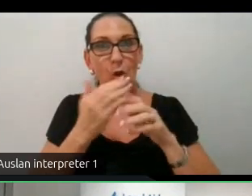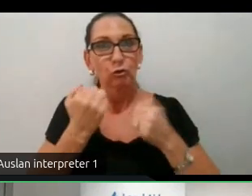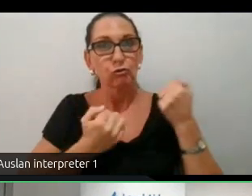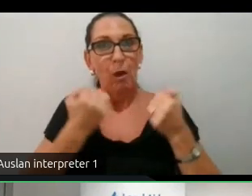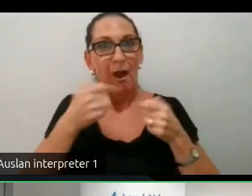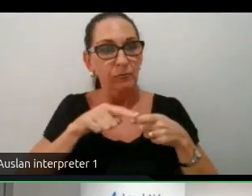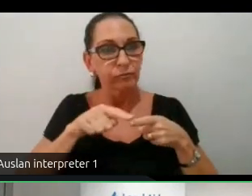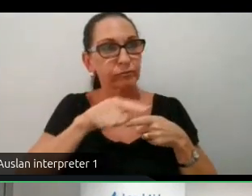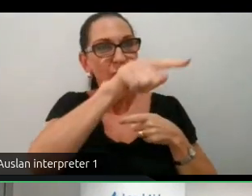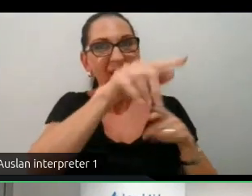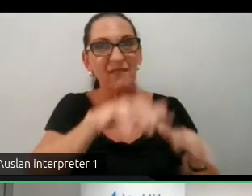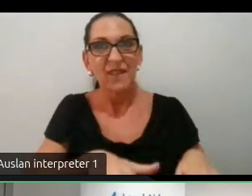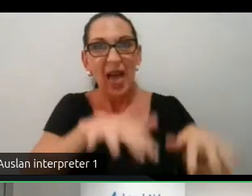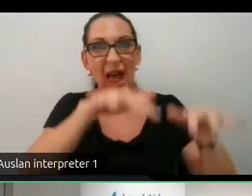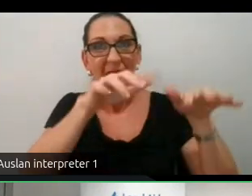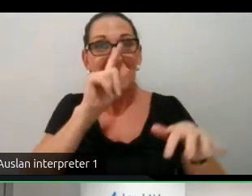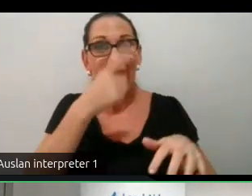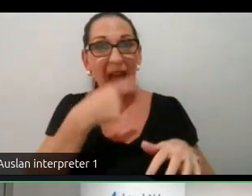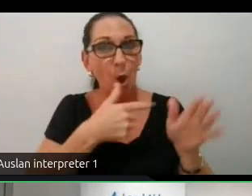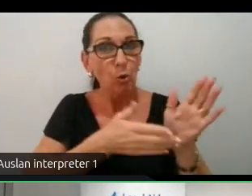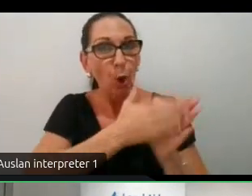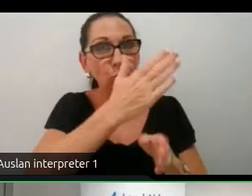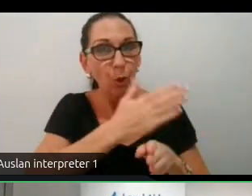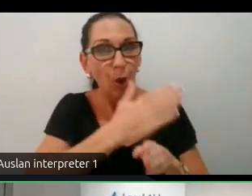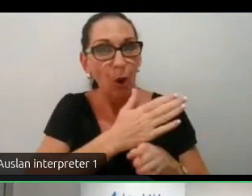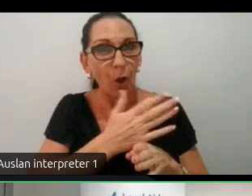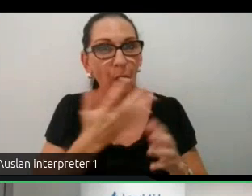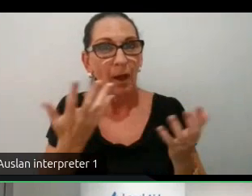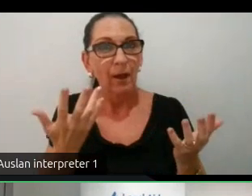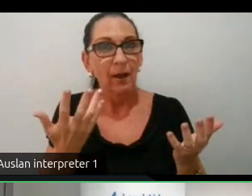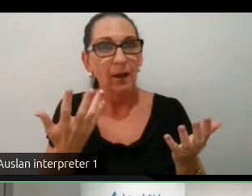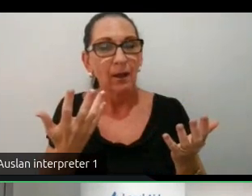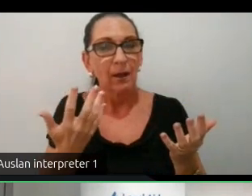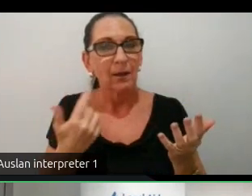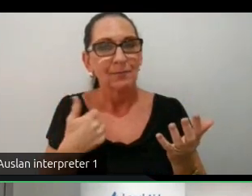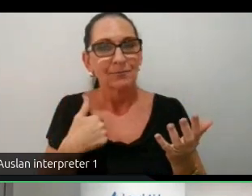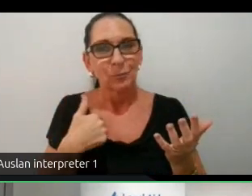you can't physically get into the office, what are your rights there? So we can't tell you in every